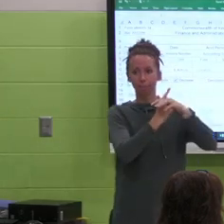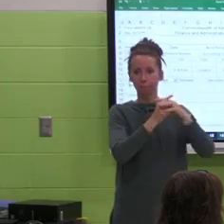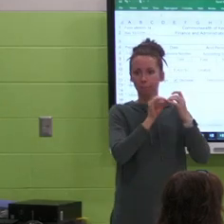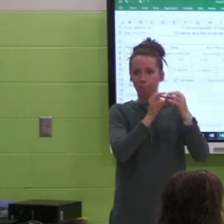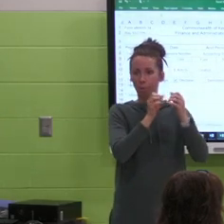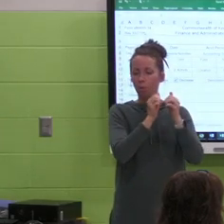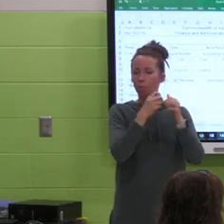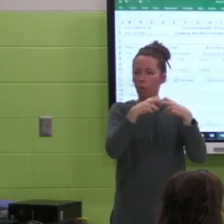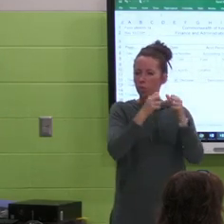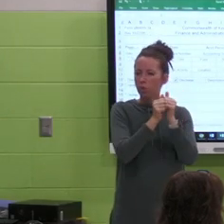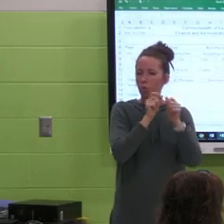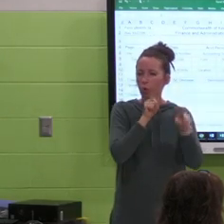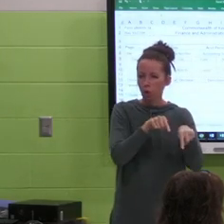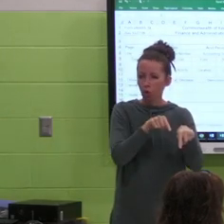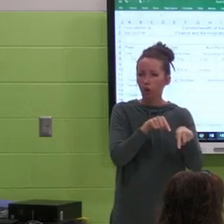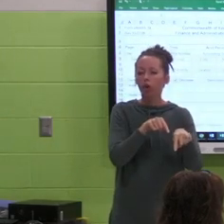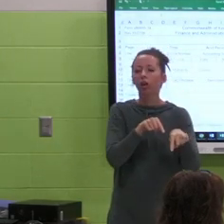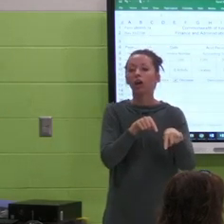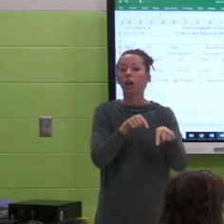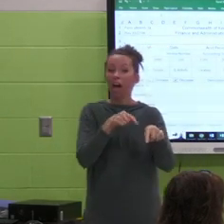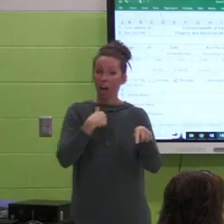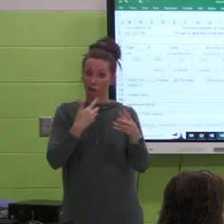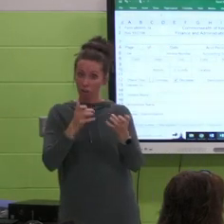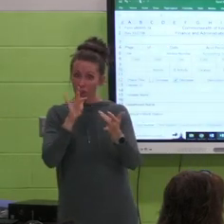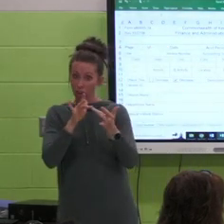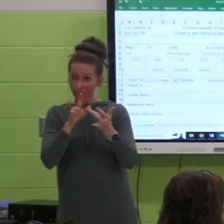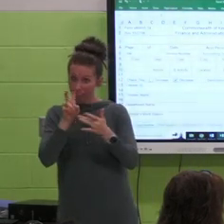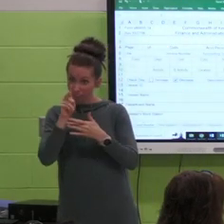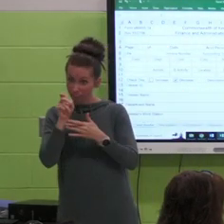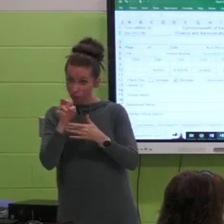want to contact the vendor and them ask me well what does Laura want well I don't really know what